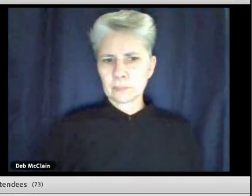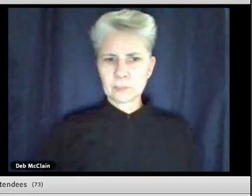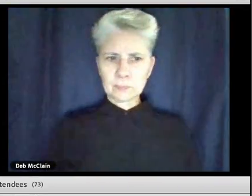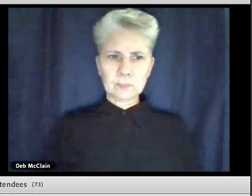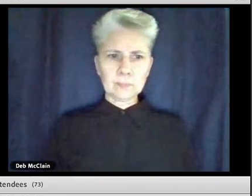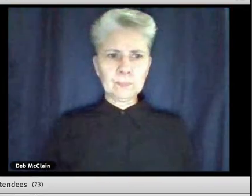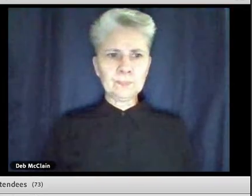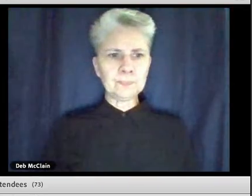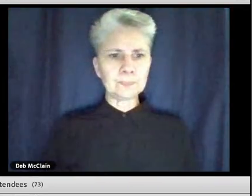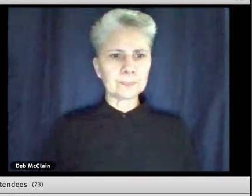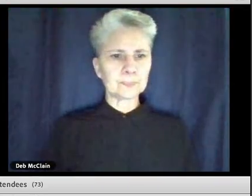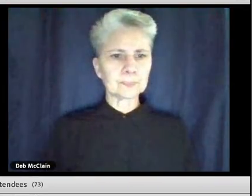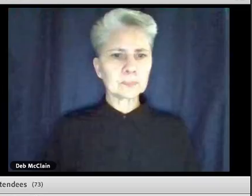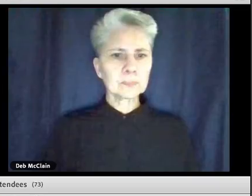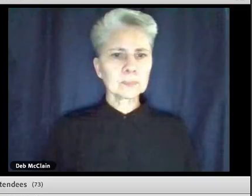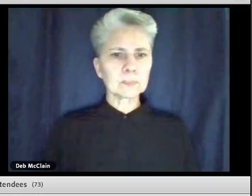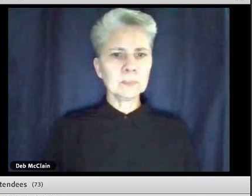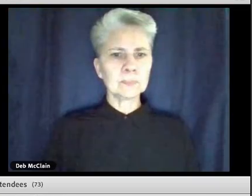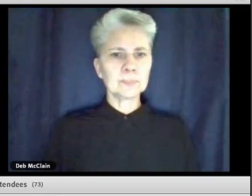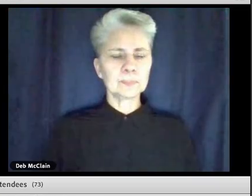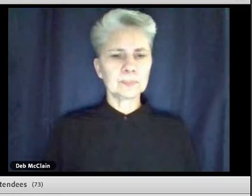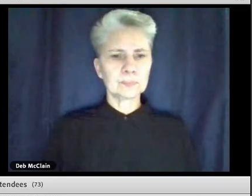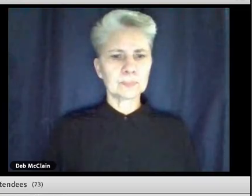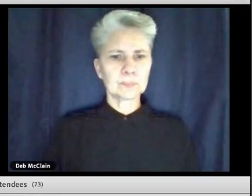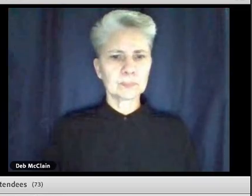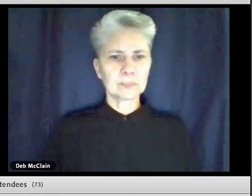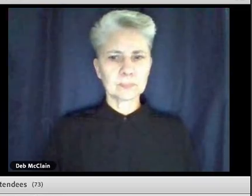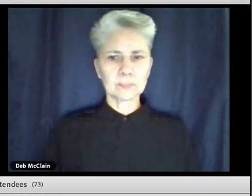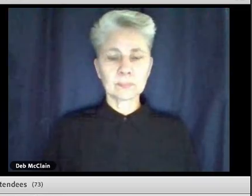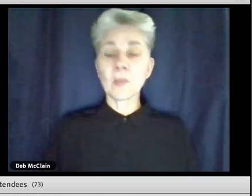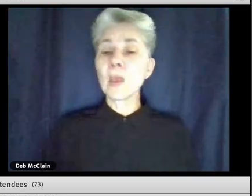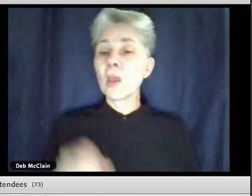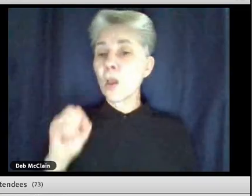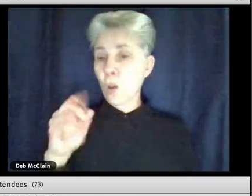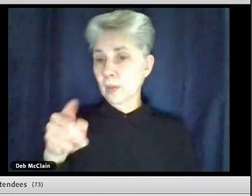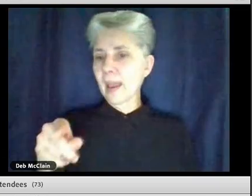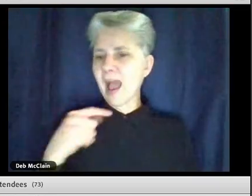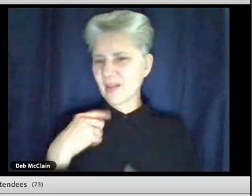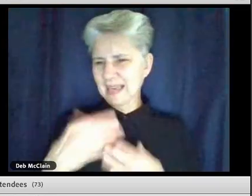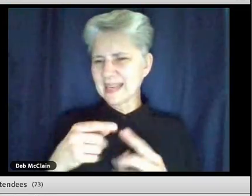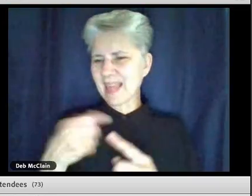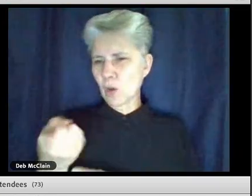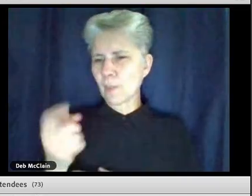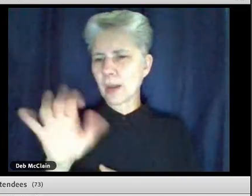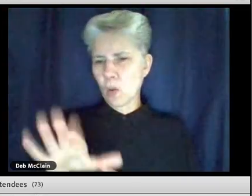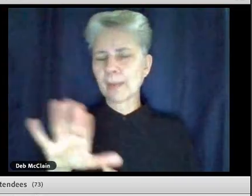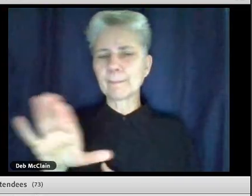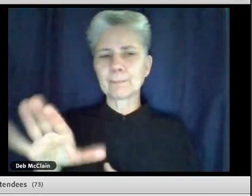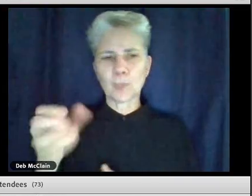Let me see. Okay.